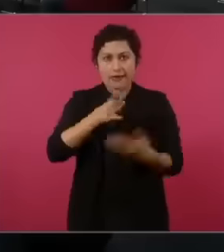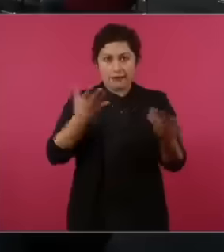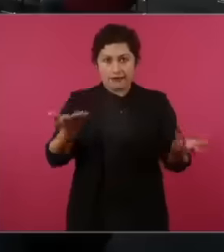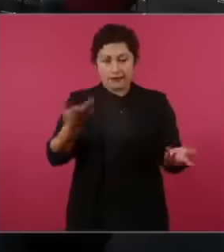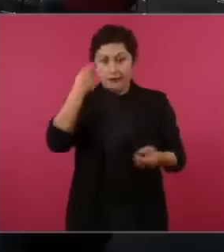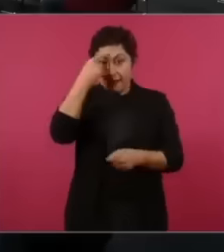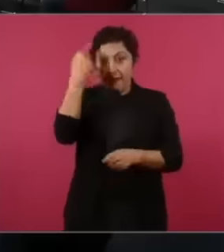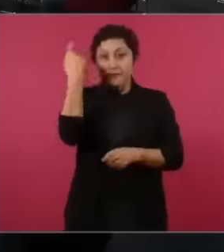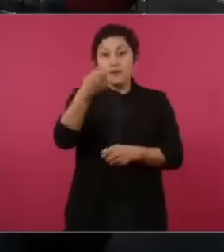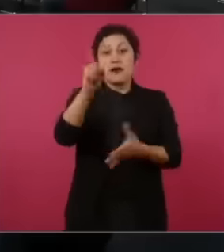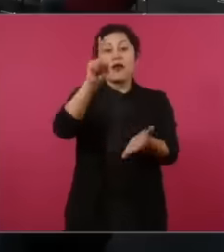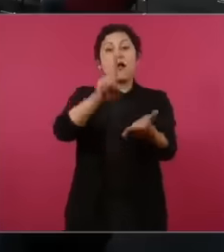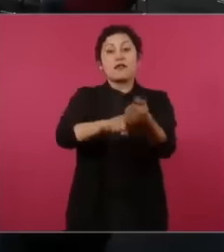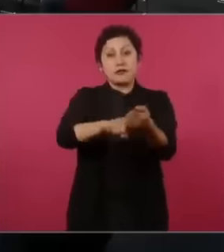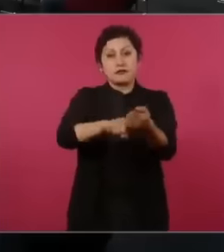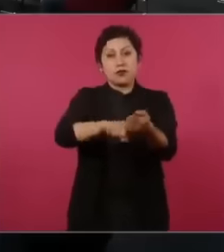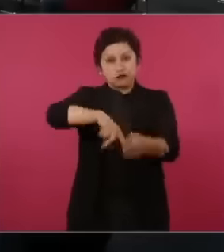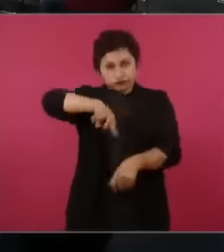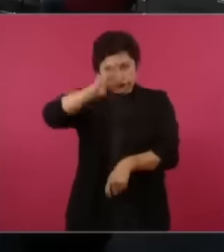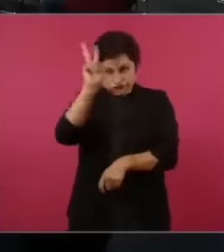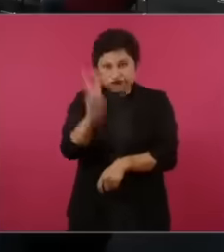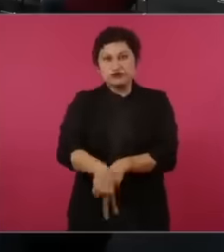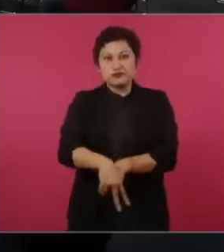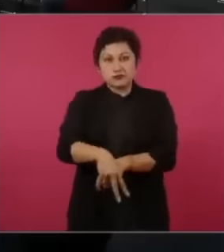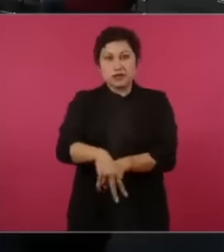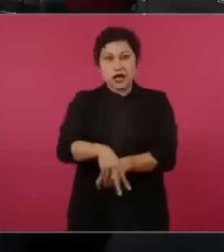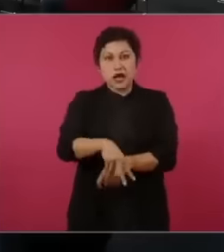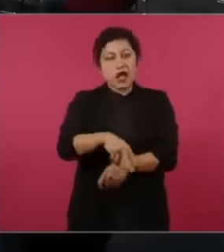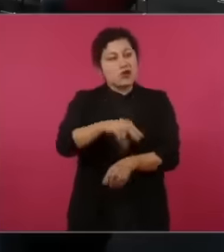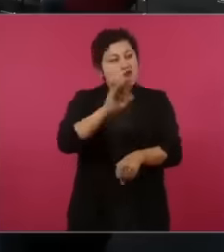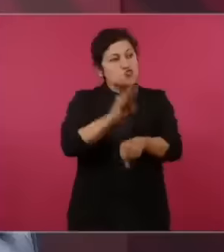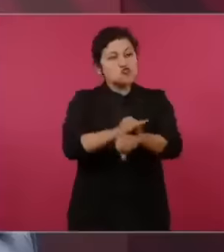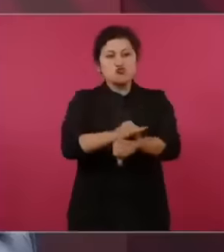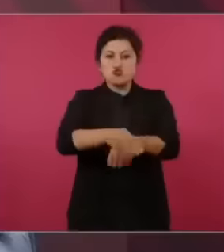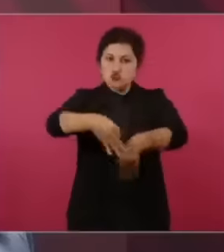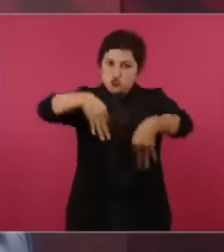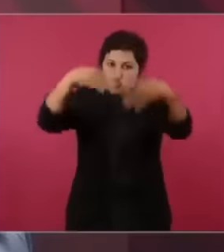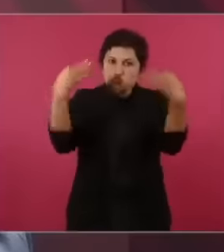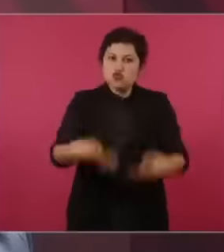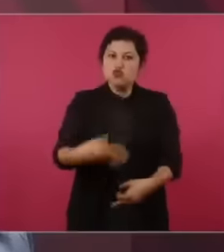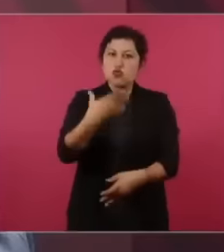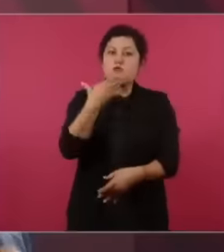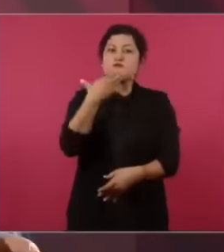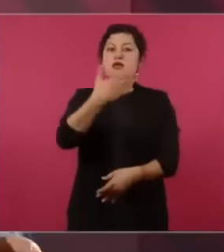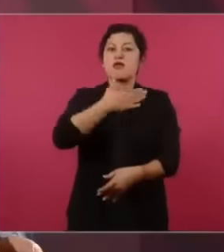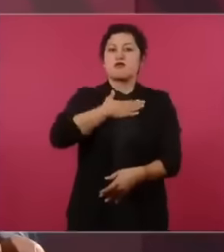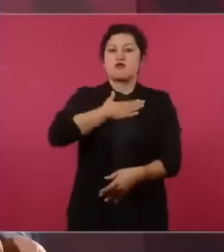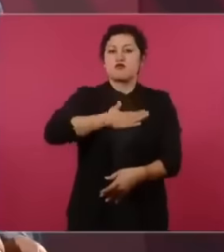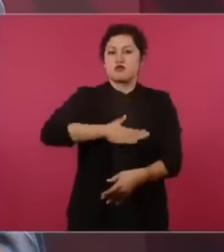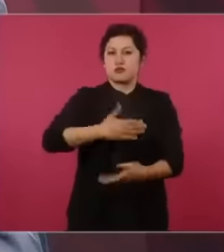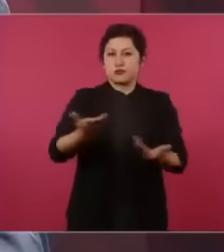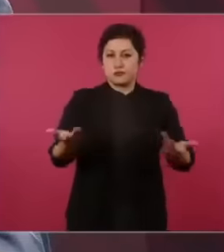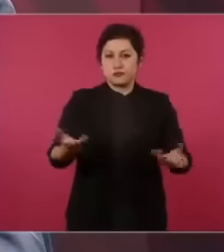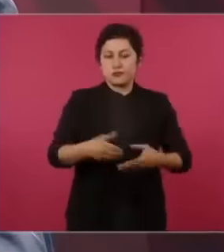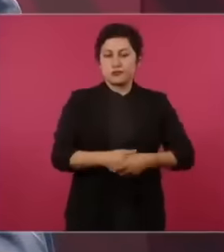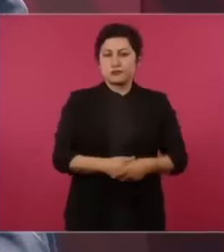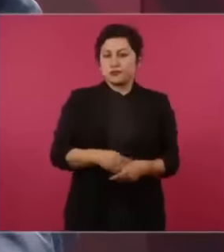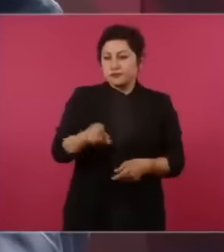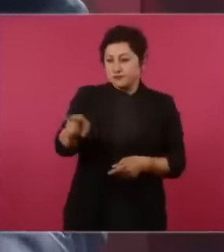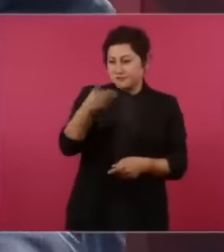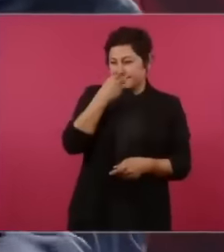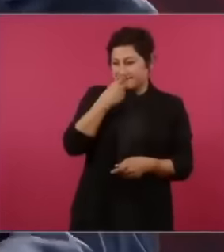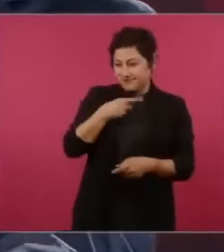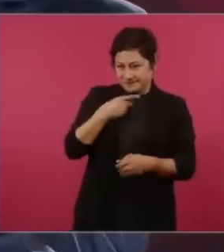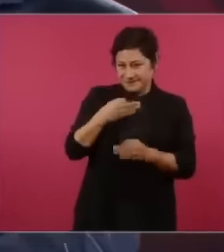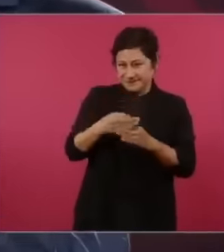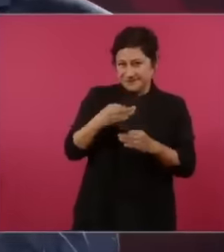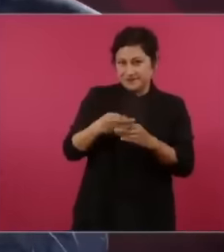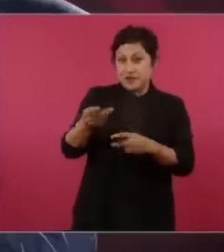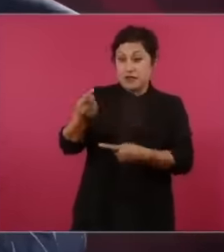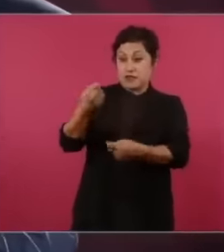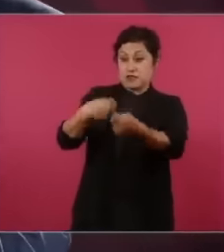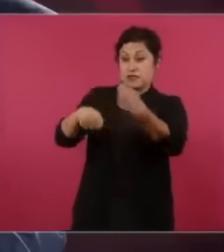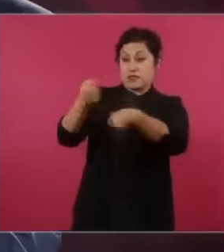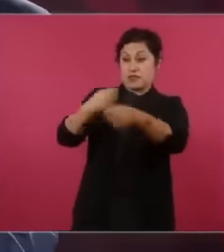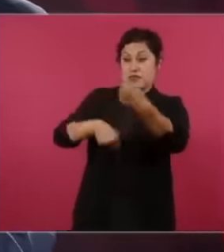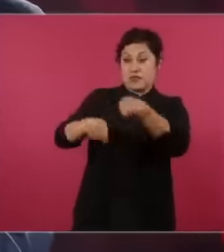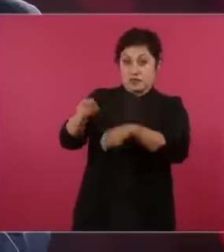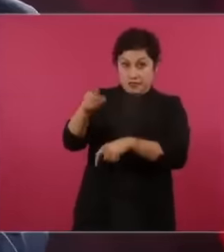law. That thing about the store should not happen but that is a